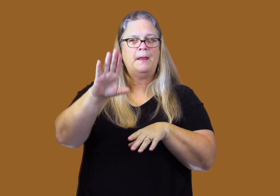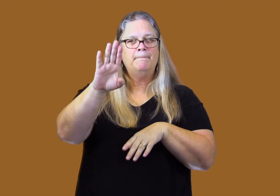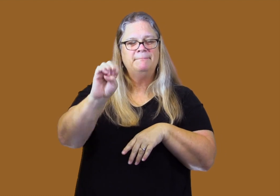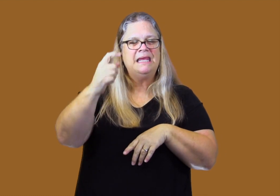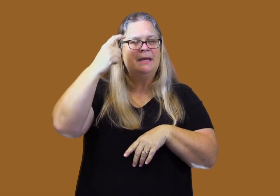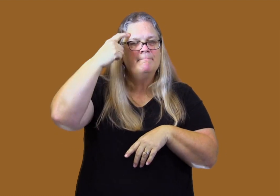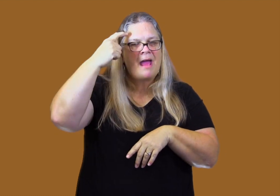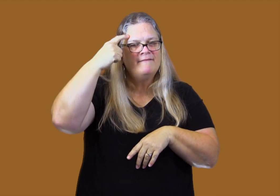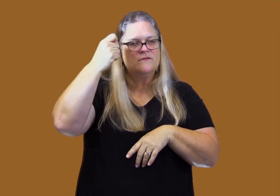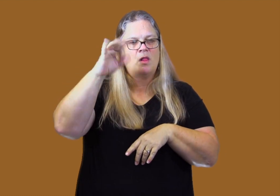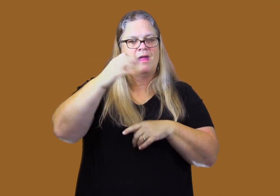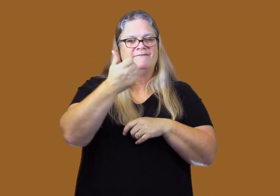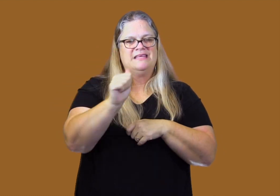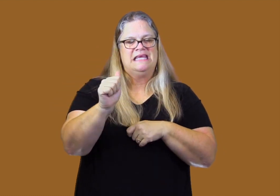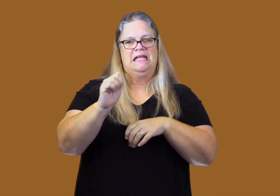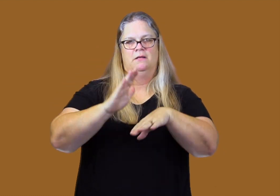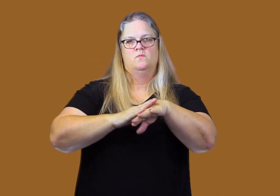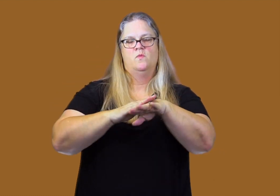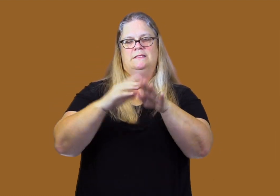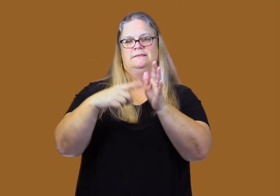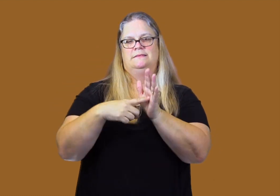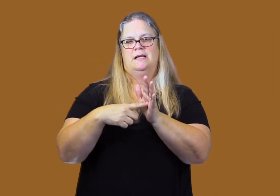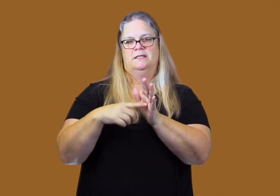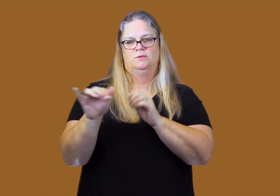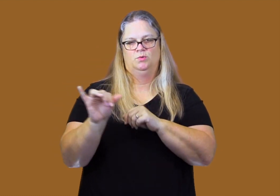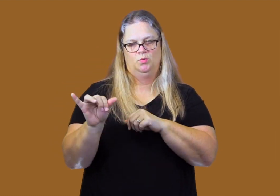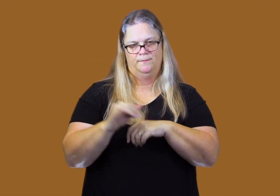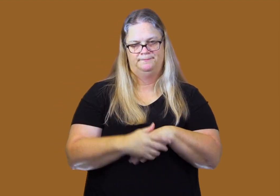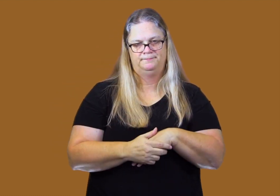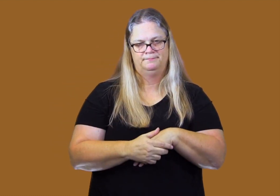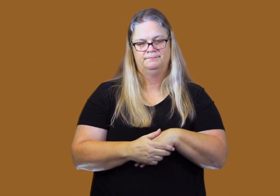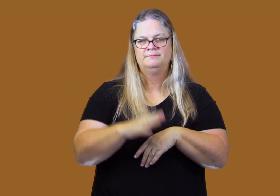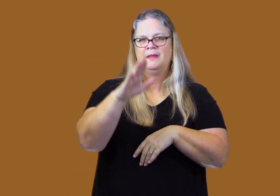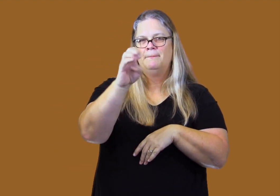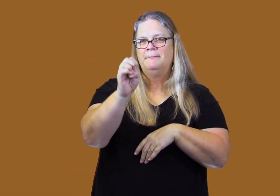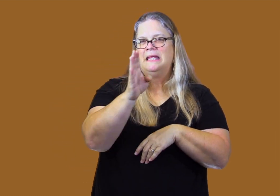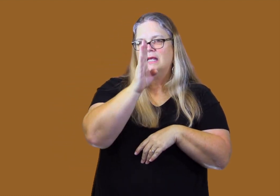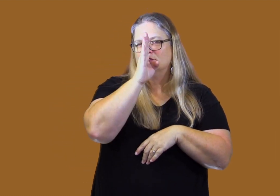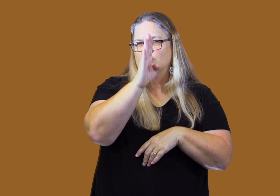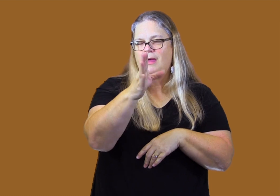Be mindful of any warning signs also, be direct and curious.